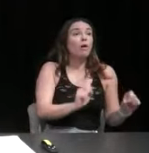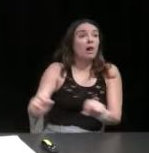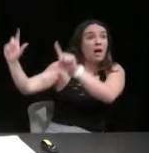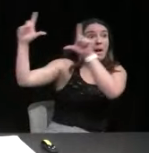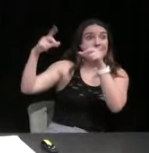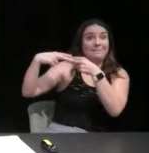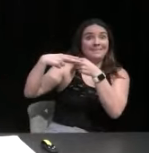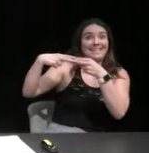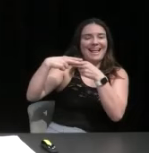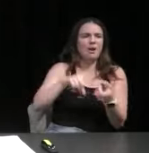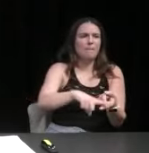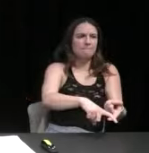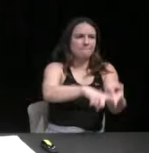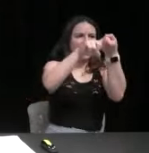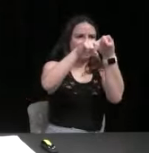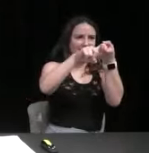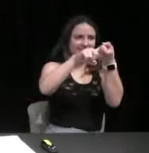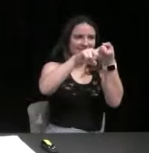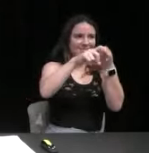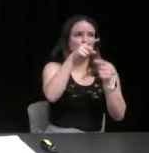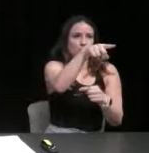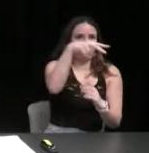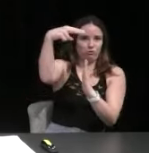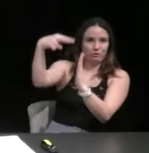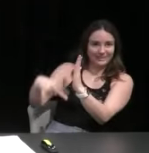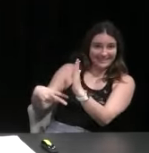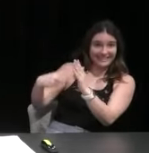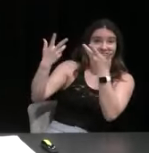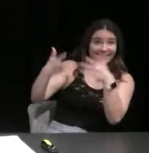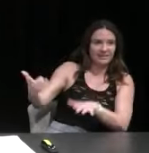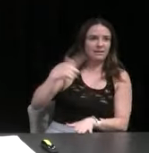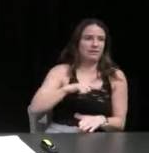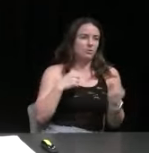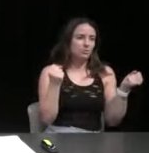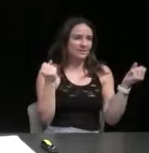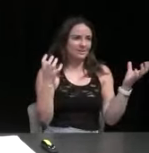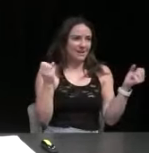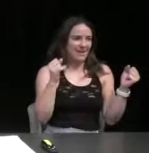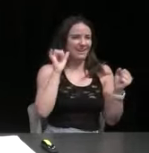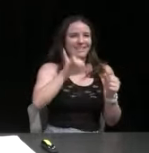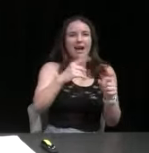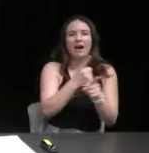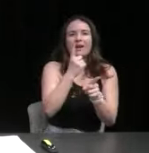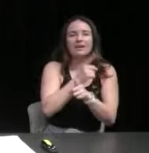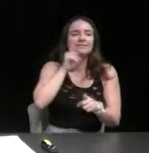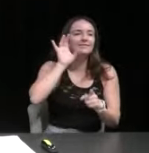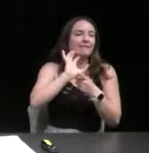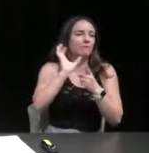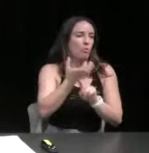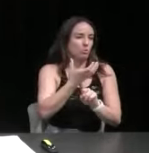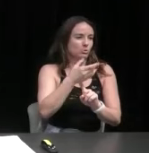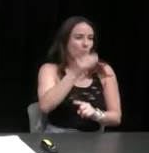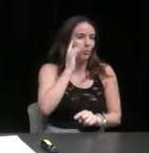this presentation I am going to put each slide up and I will be quiet for a moment